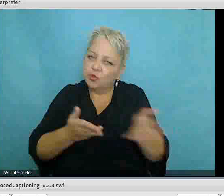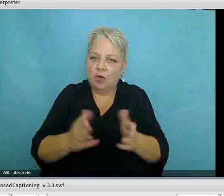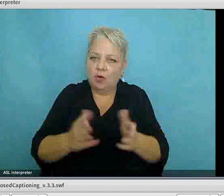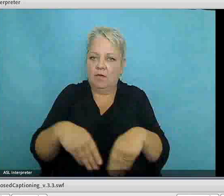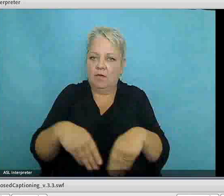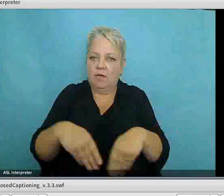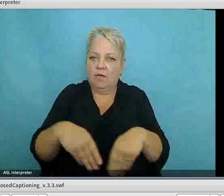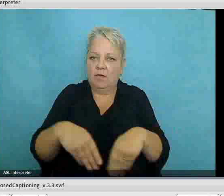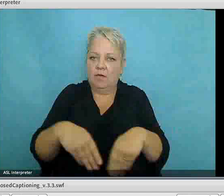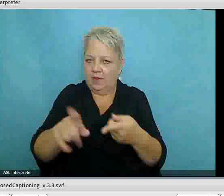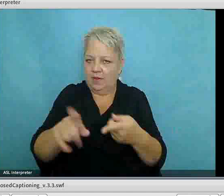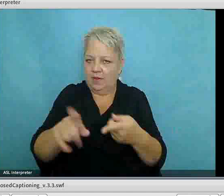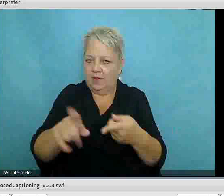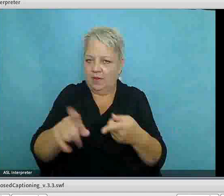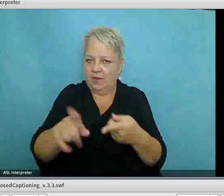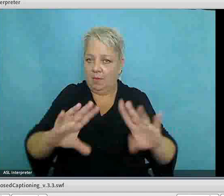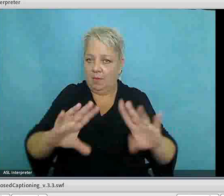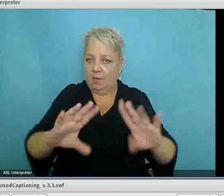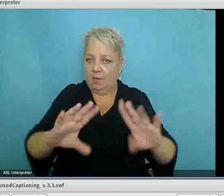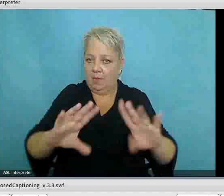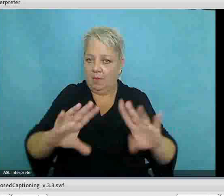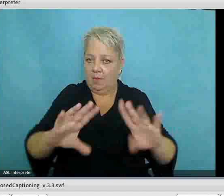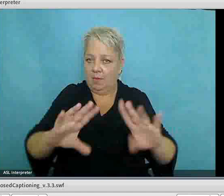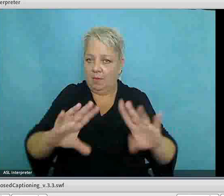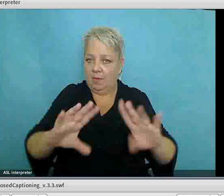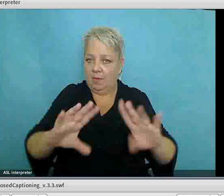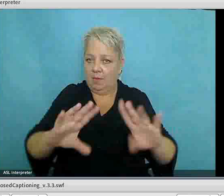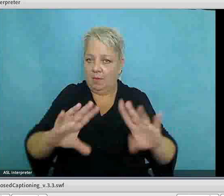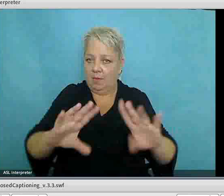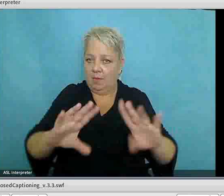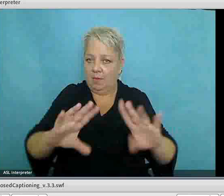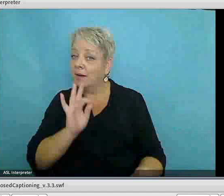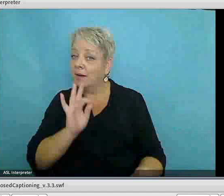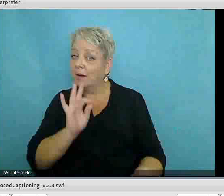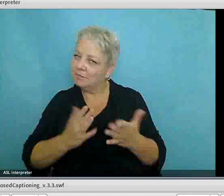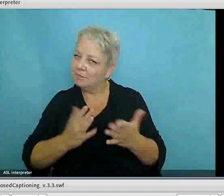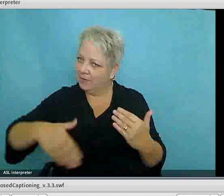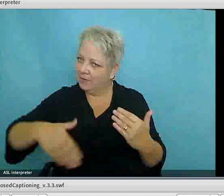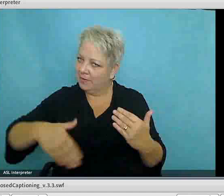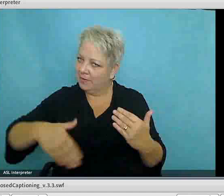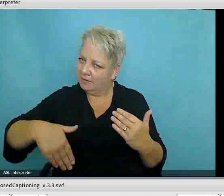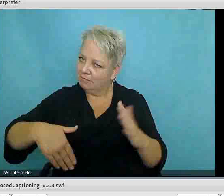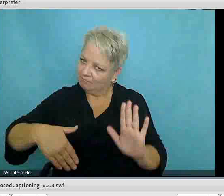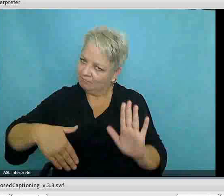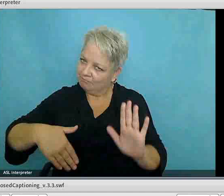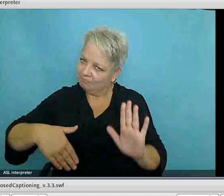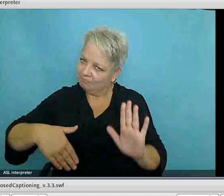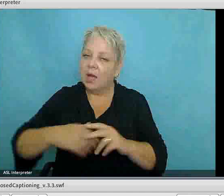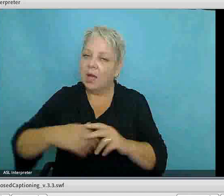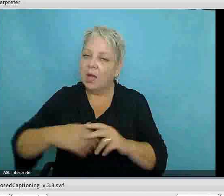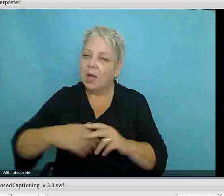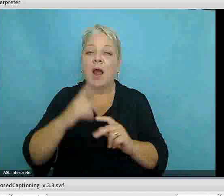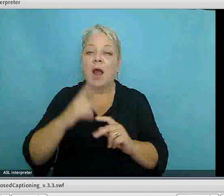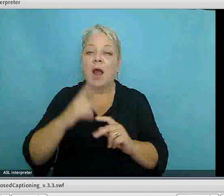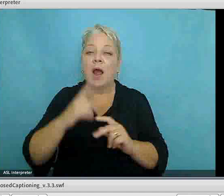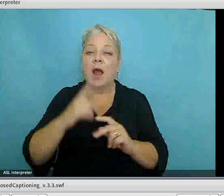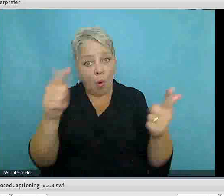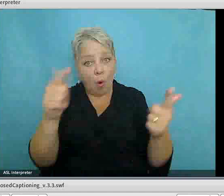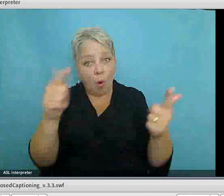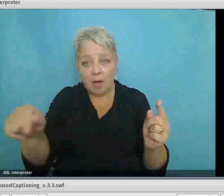And I think all of them would want those networks to grow and to be able to establish good relationships